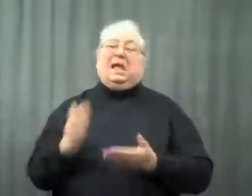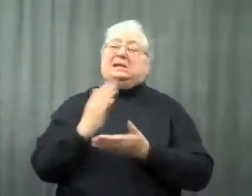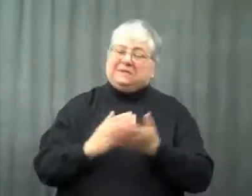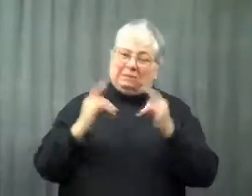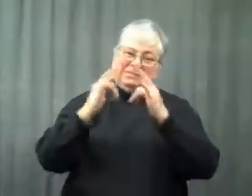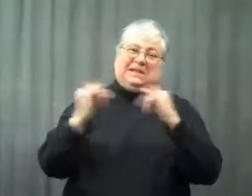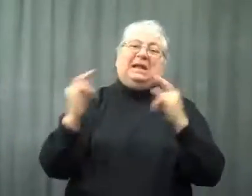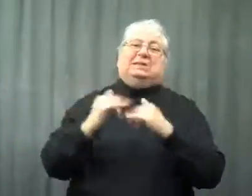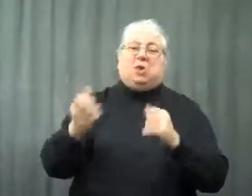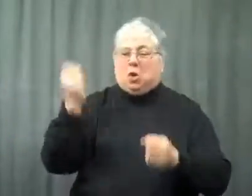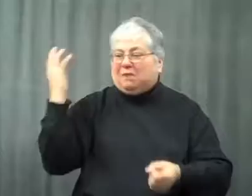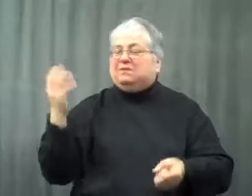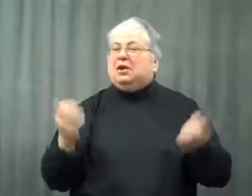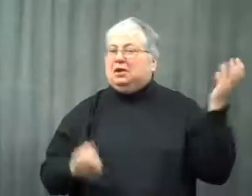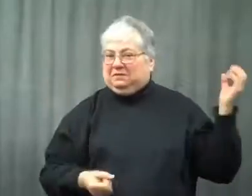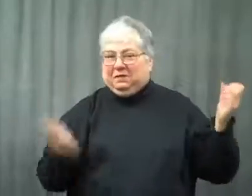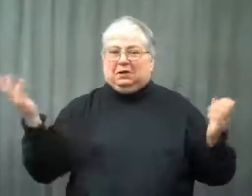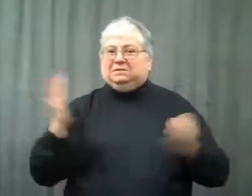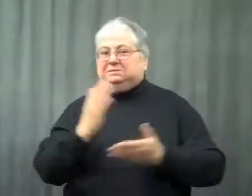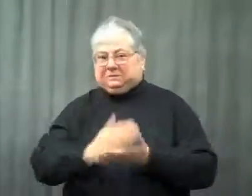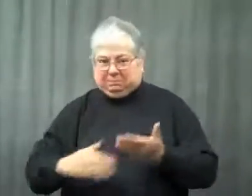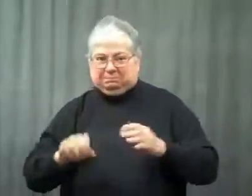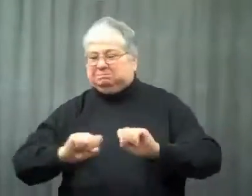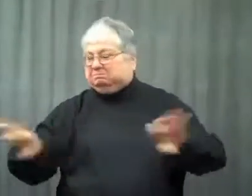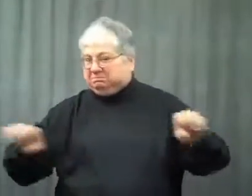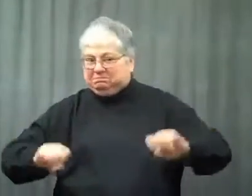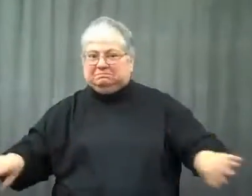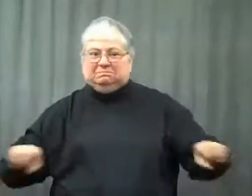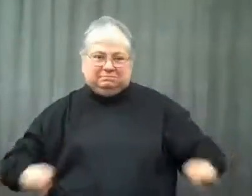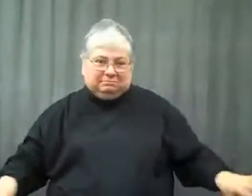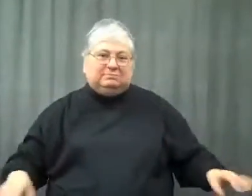Some tents were taken down.